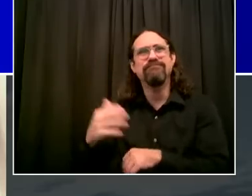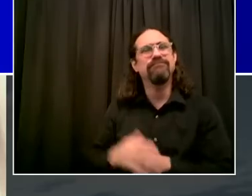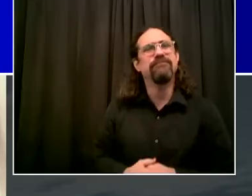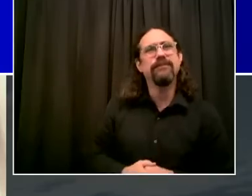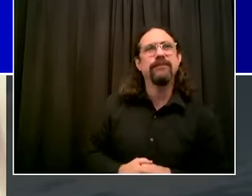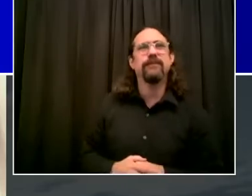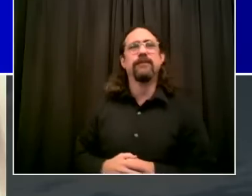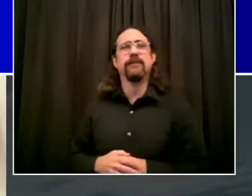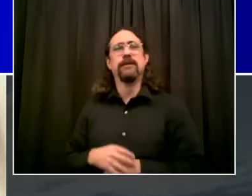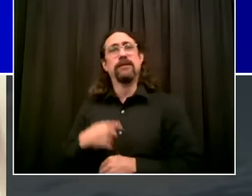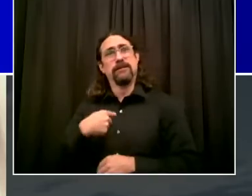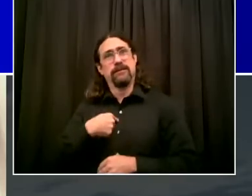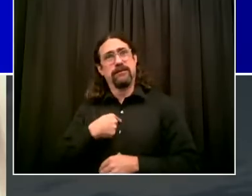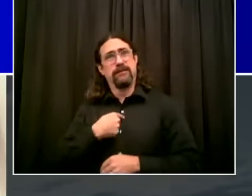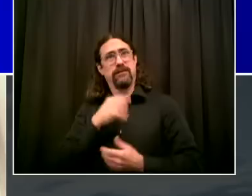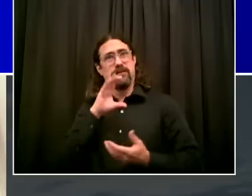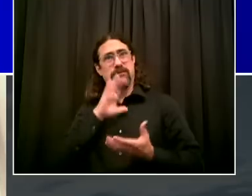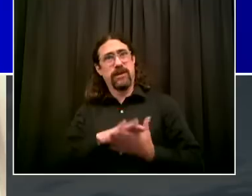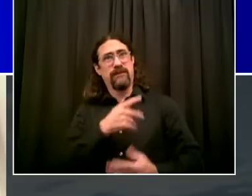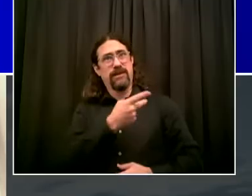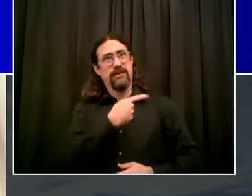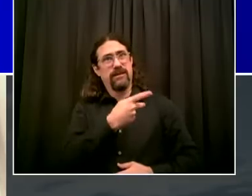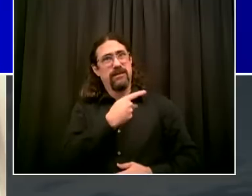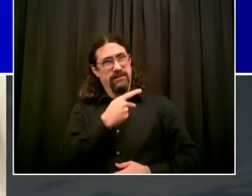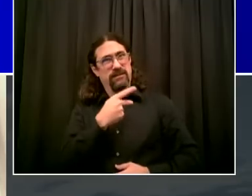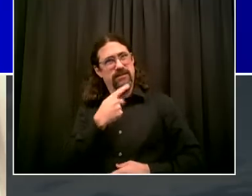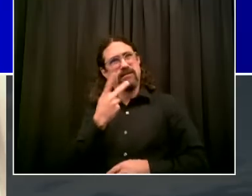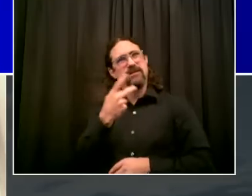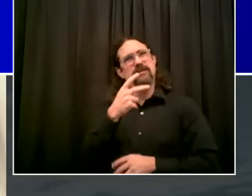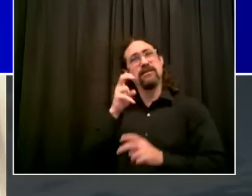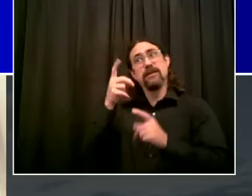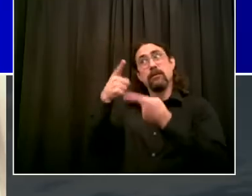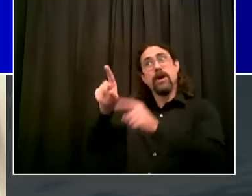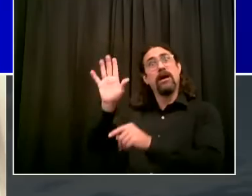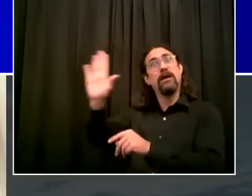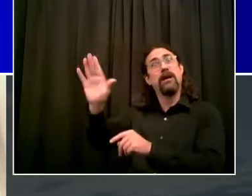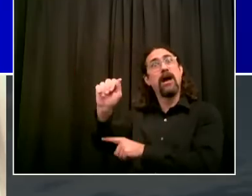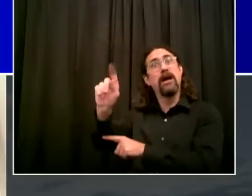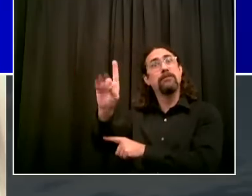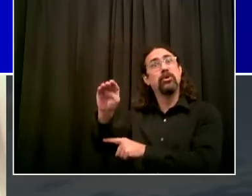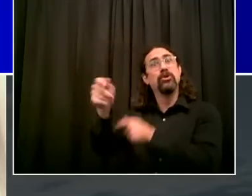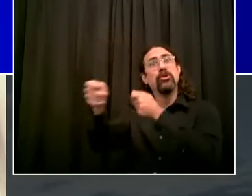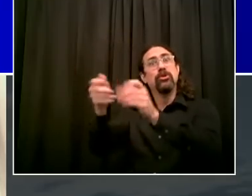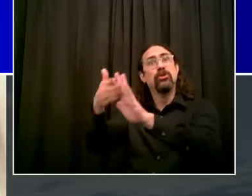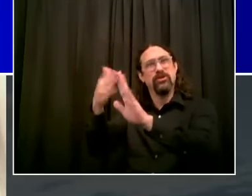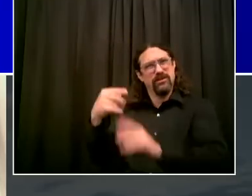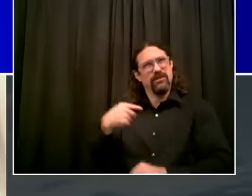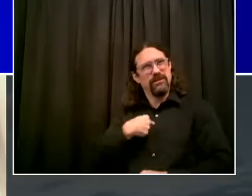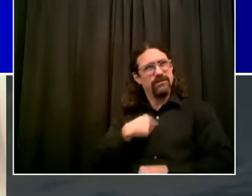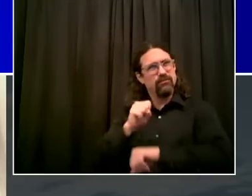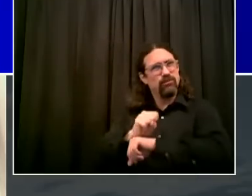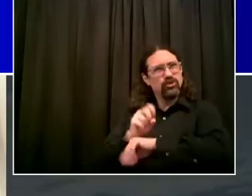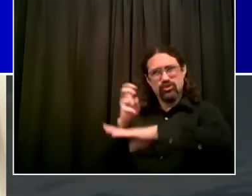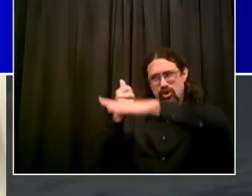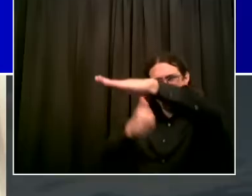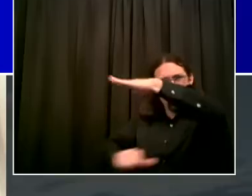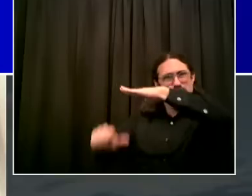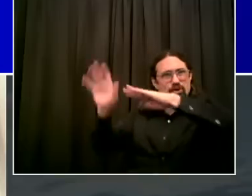MEMBER OF THE DINKINS ADMINISTRATION, THAT'S WE ALL KNEW IITHN E E DAMIMIISNTRTRTIAON, THAT THERE WOULD NOT HAVE BEEN A